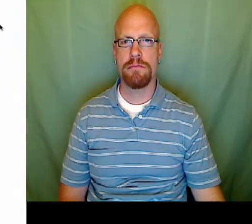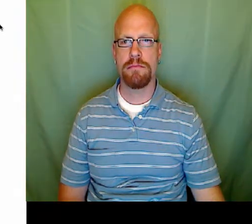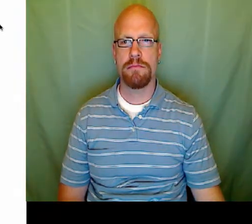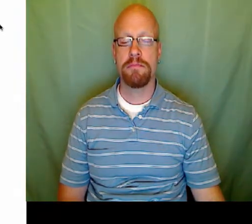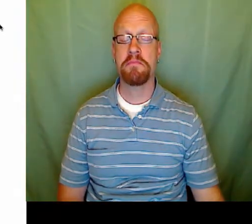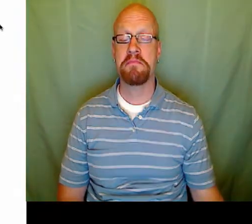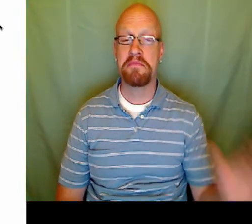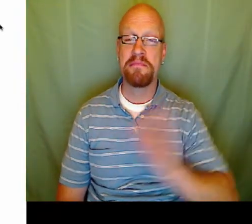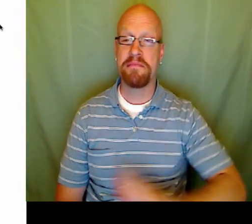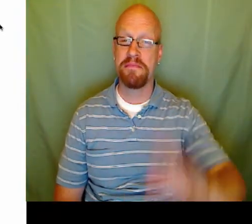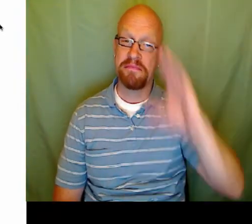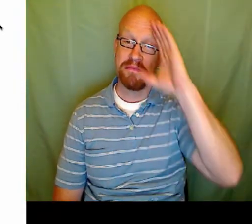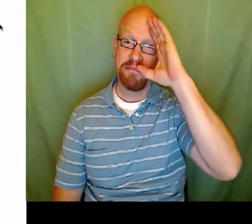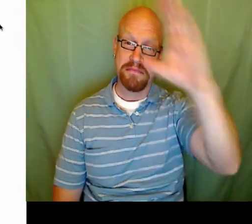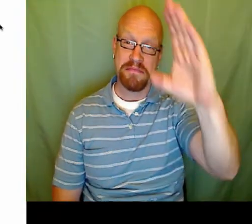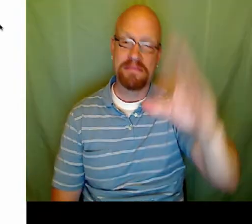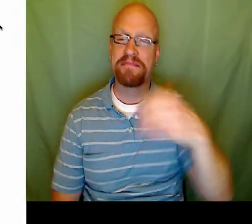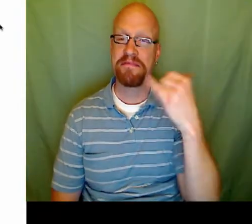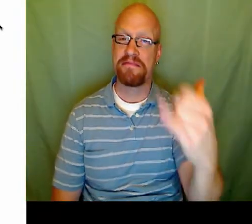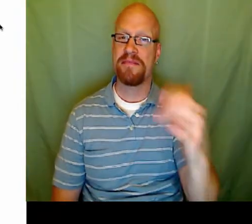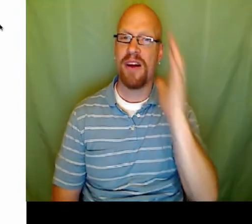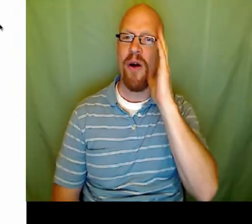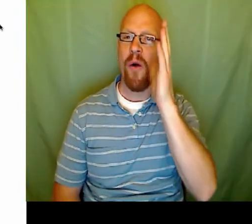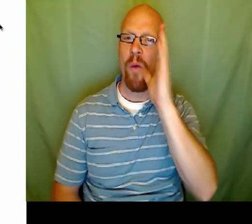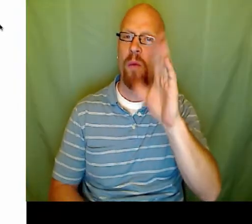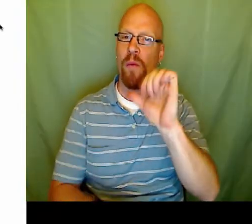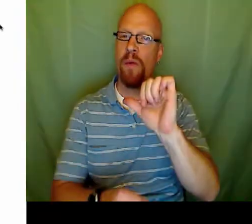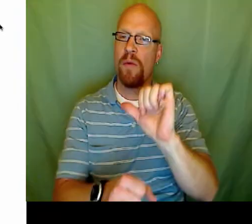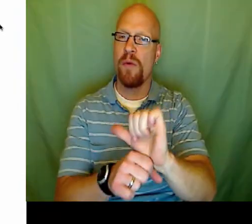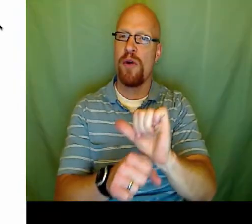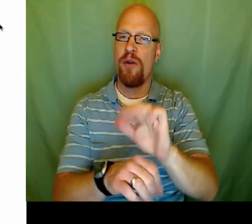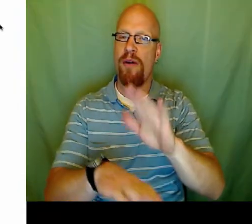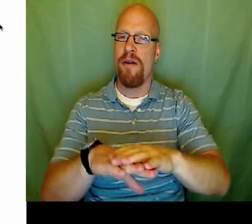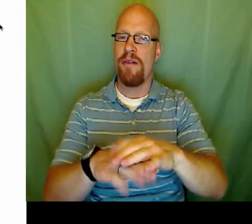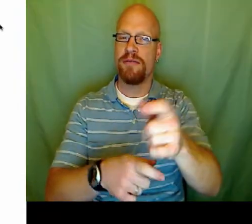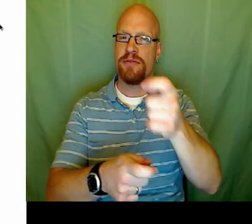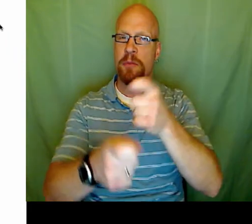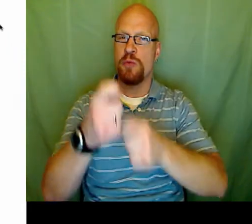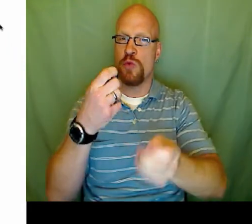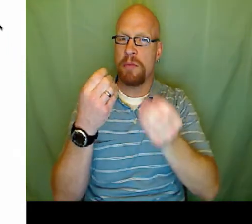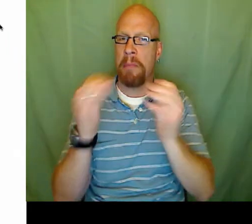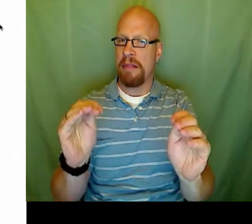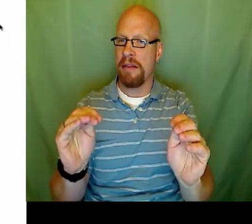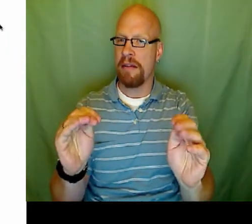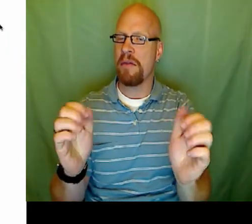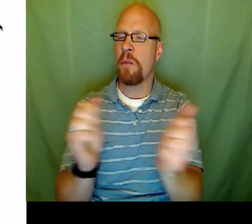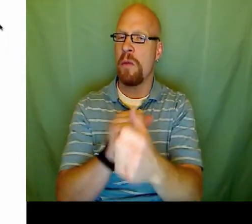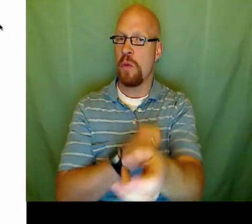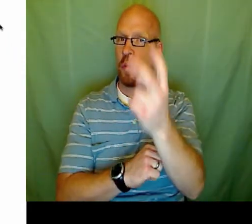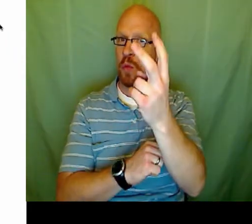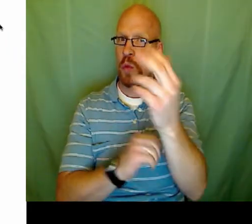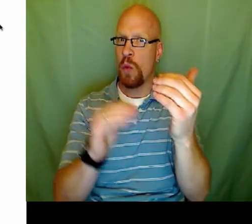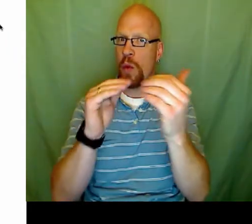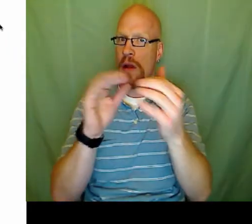Okay, hello. Now we're going to talk about the substitution method